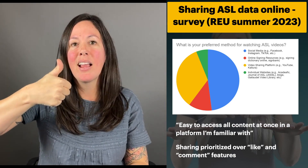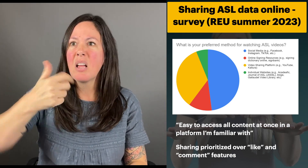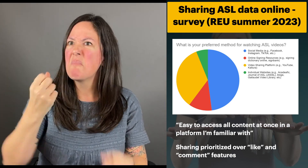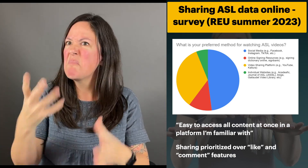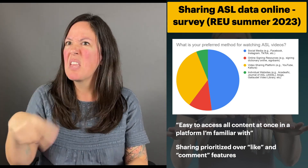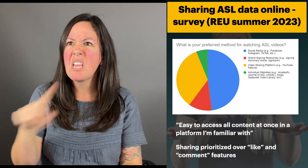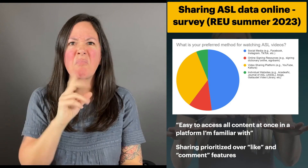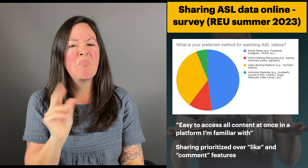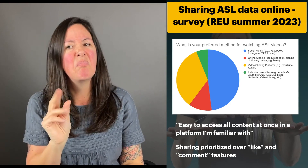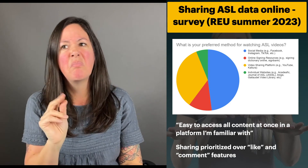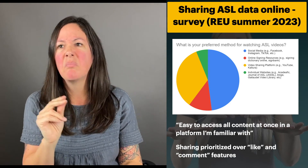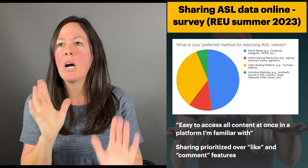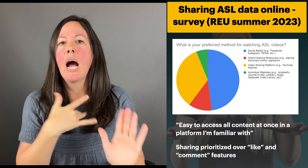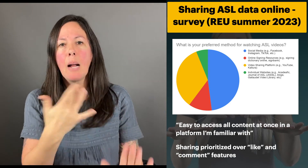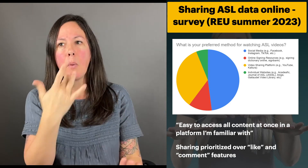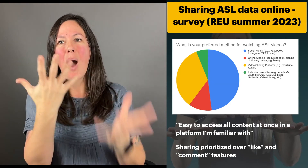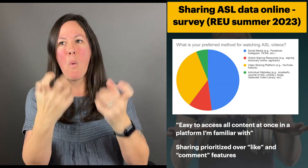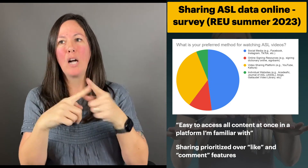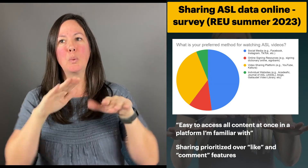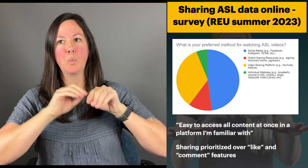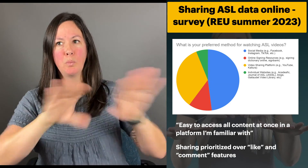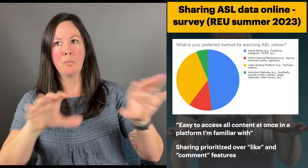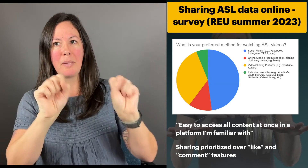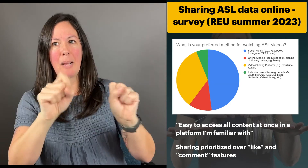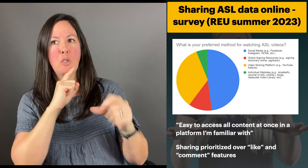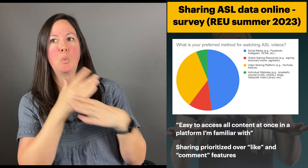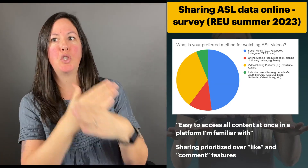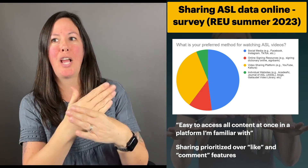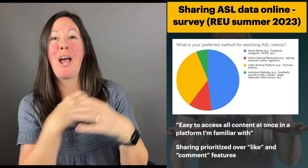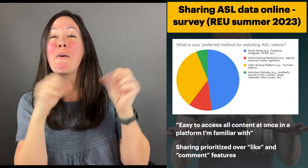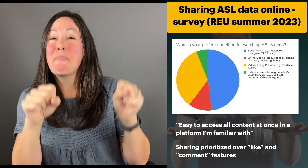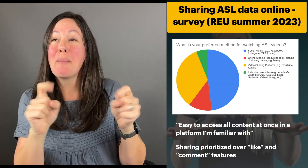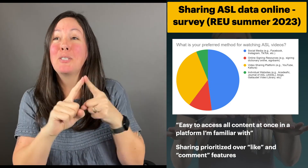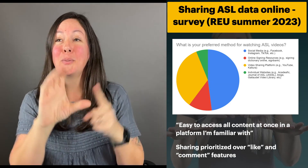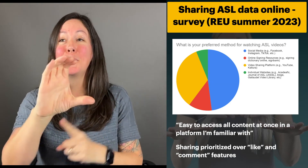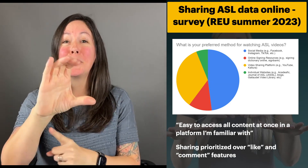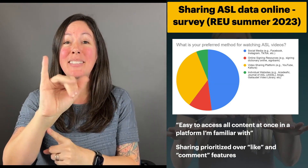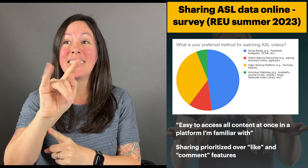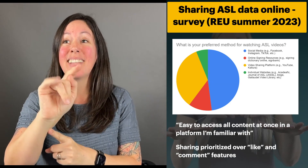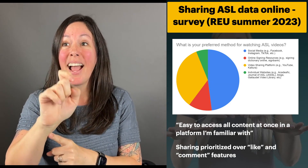with and we thought maybe they would choose platforms where they could like